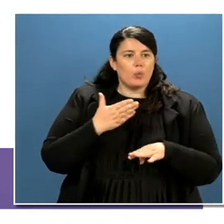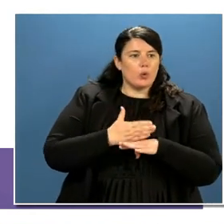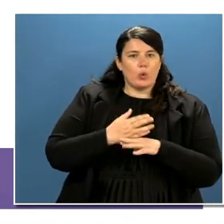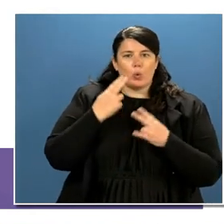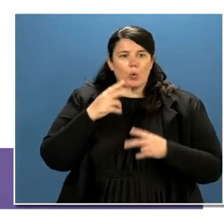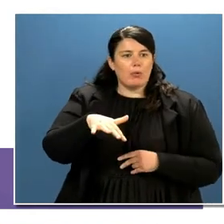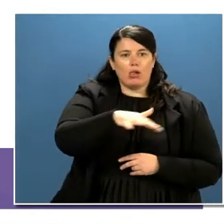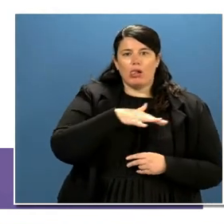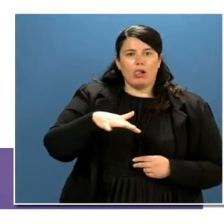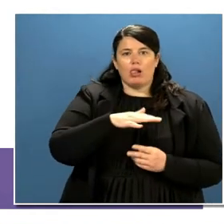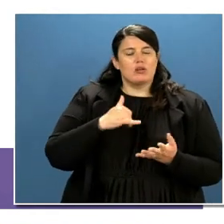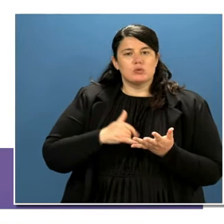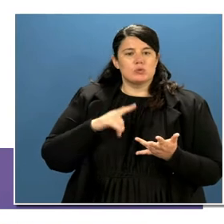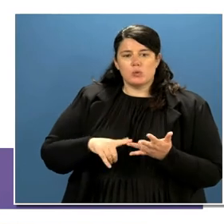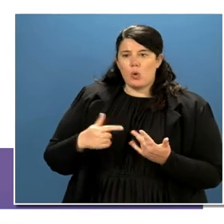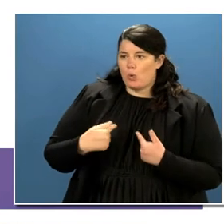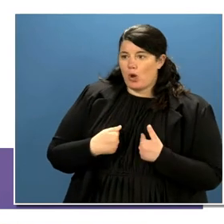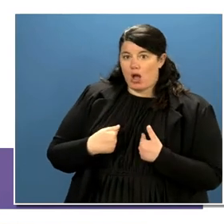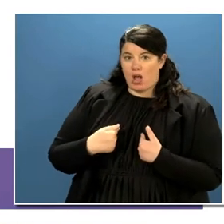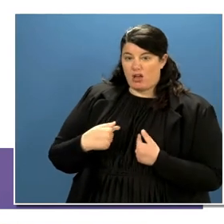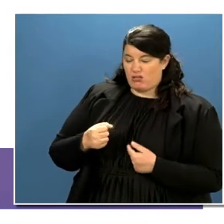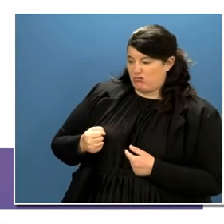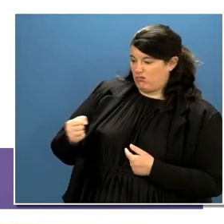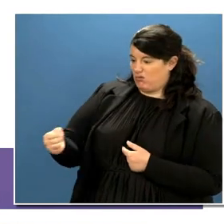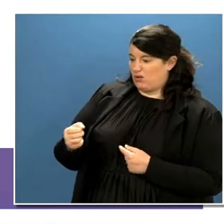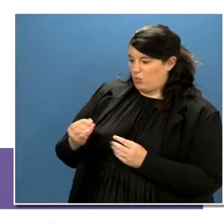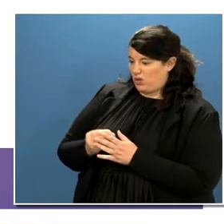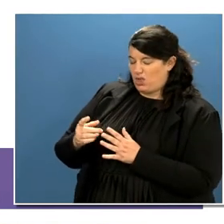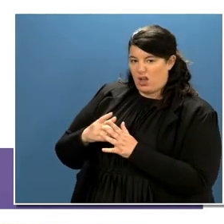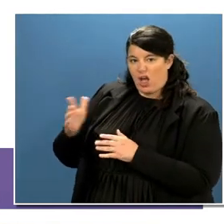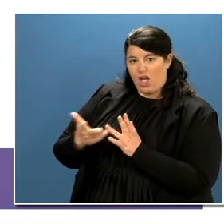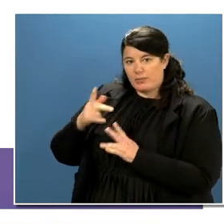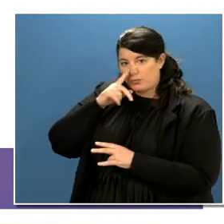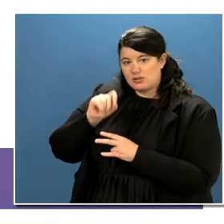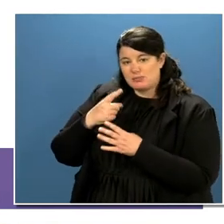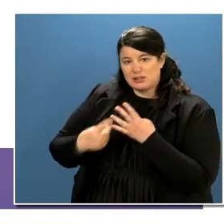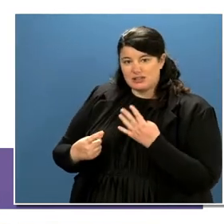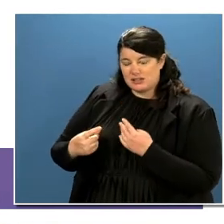sticking me in a group home, shelter home where they thought $2.50 or $3 an